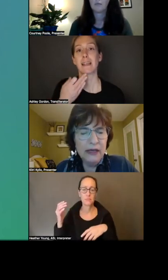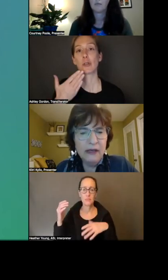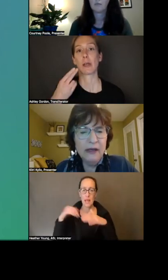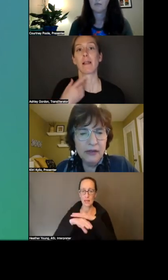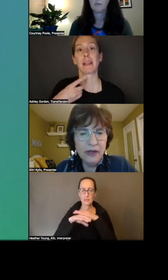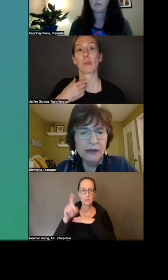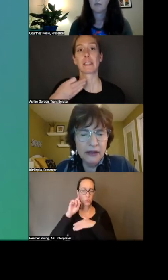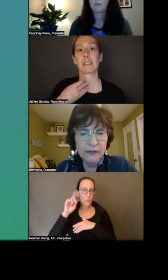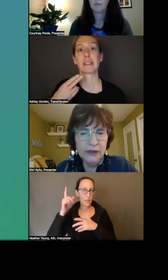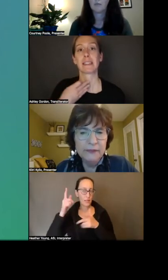in the target language.